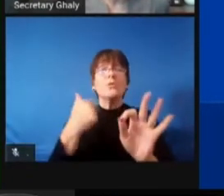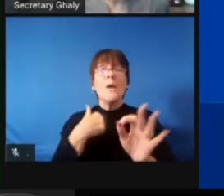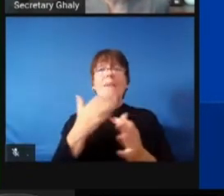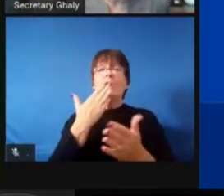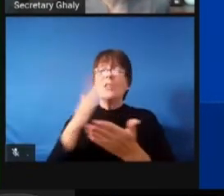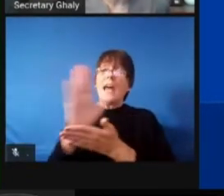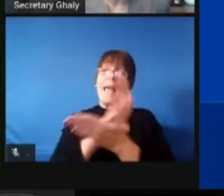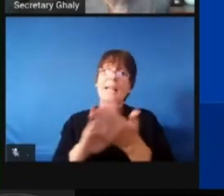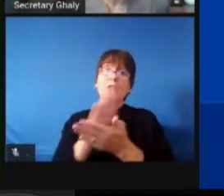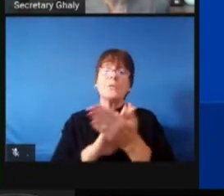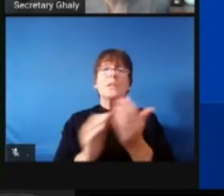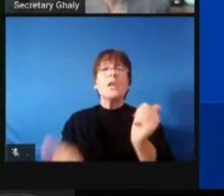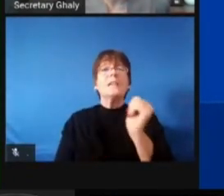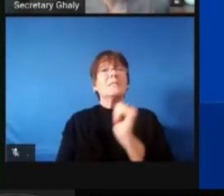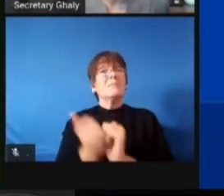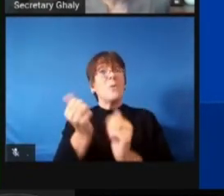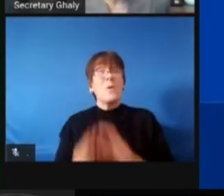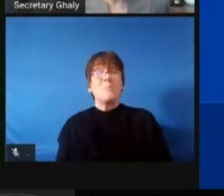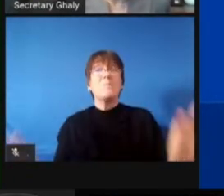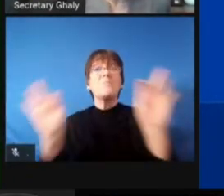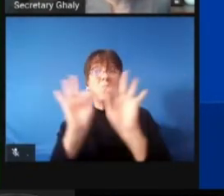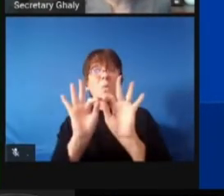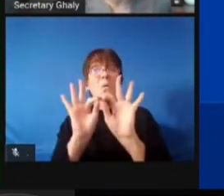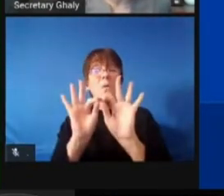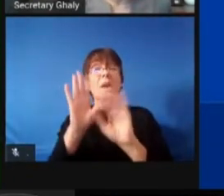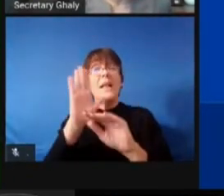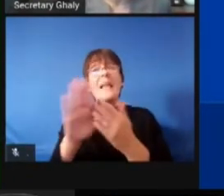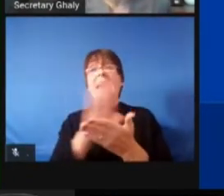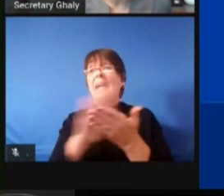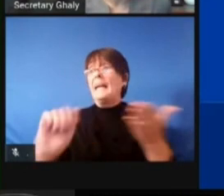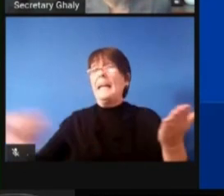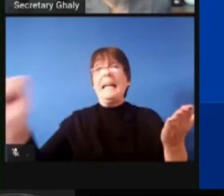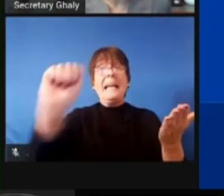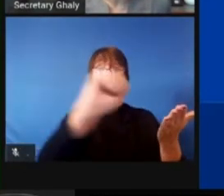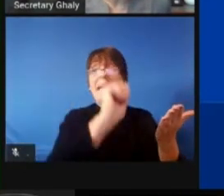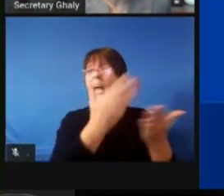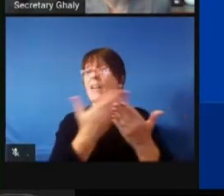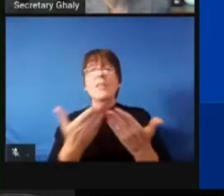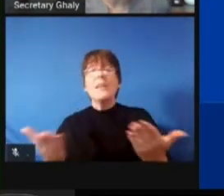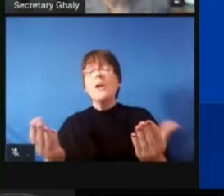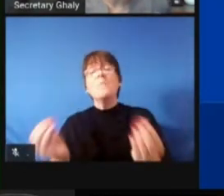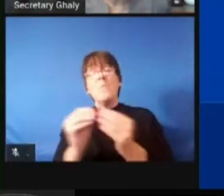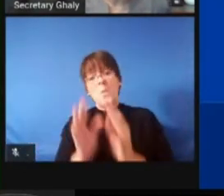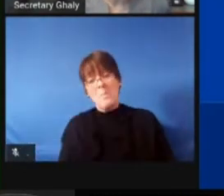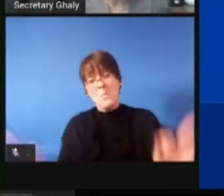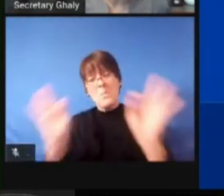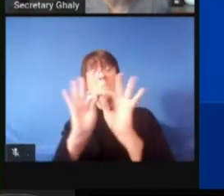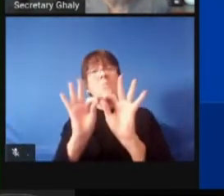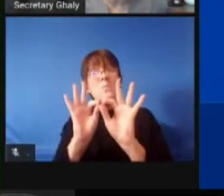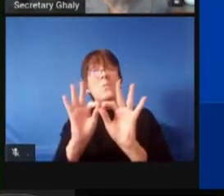EATING. YOU HAVE HEARD ALL OF THE THINGS . IT IS IMPORTANT TO HAVE HAND